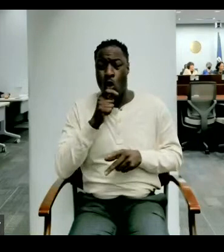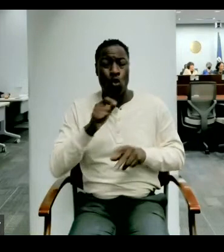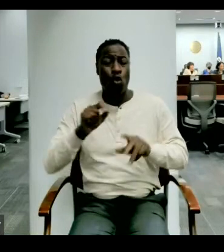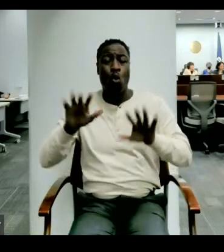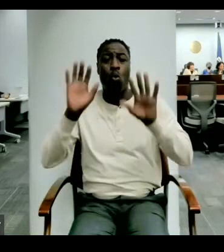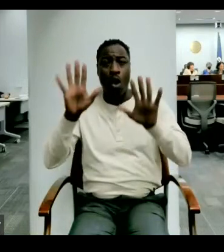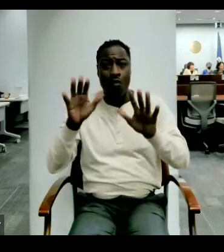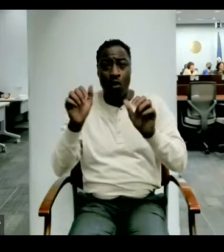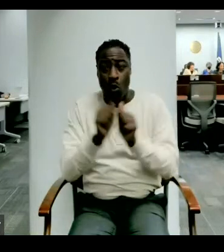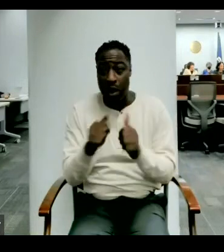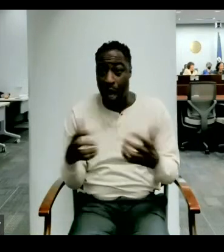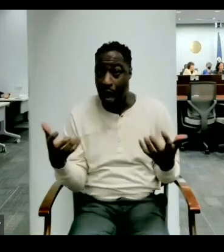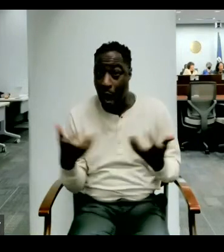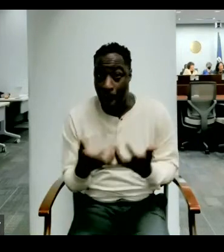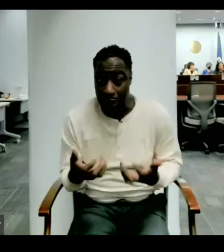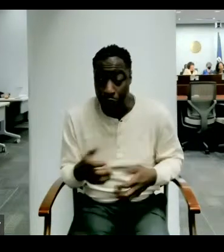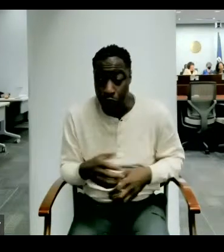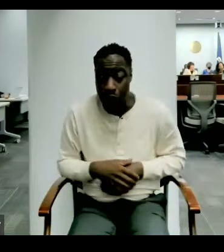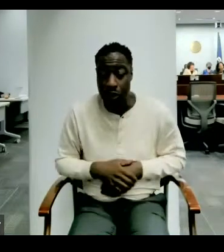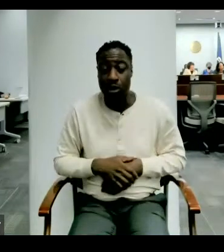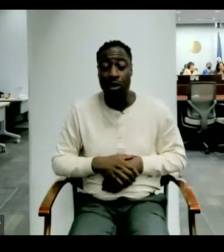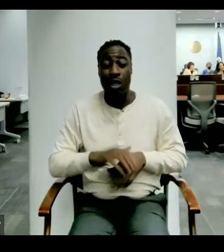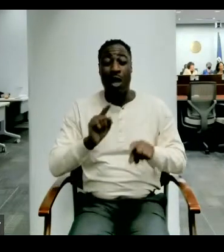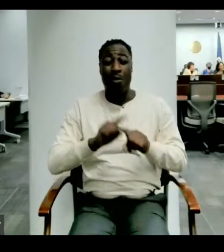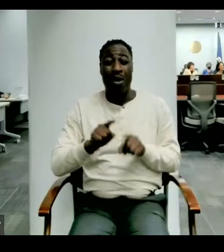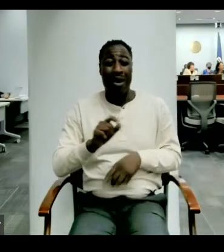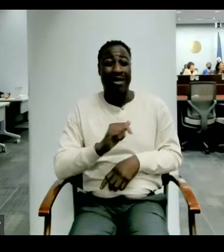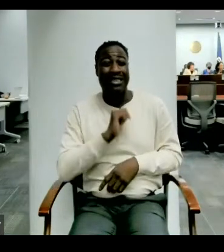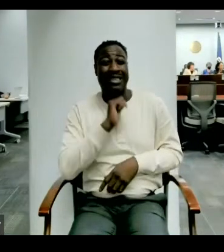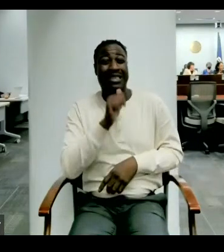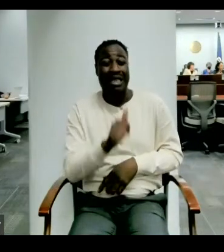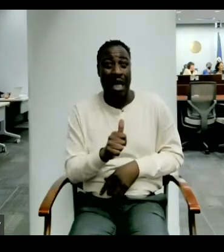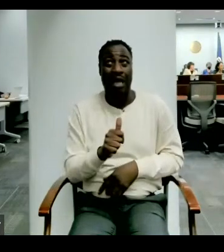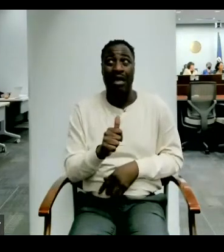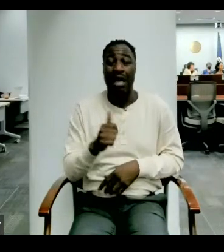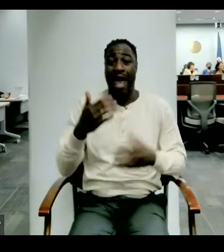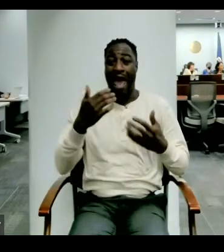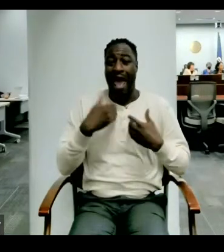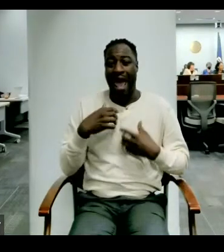in fact we have actually encountered this, but doesn't necessarily have that, that connection